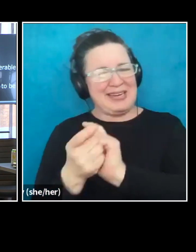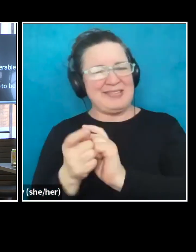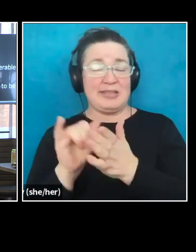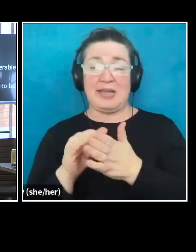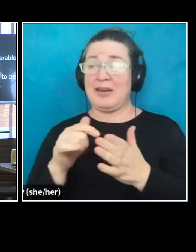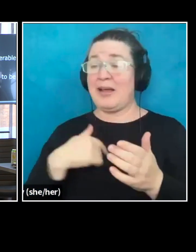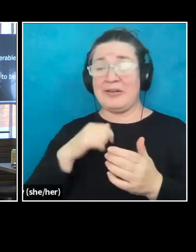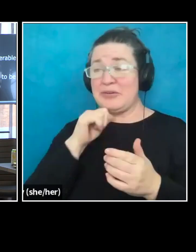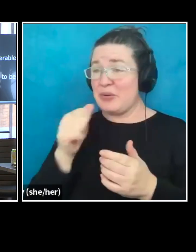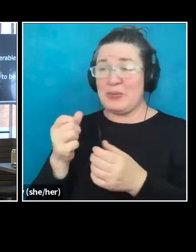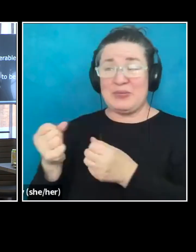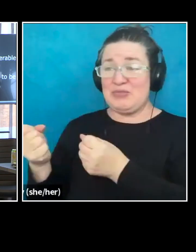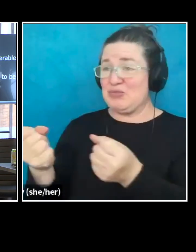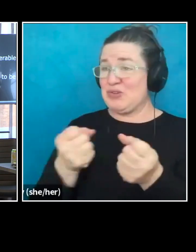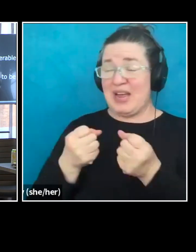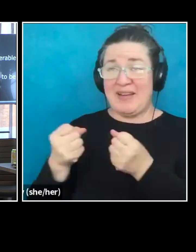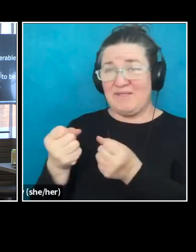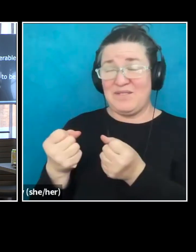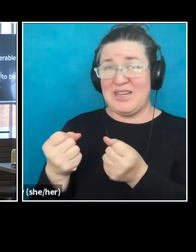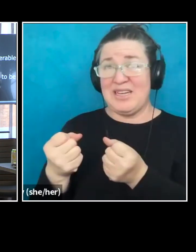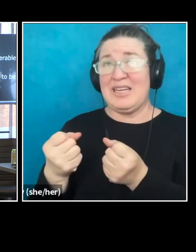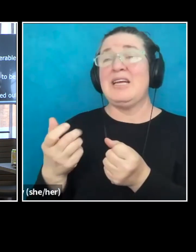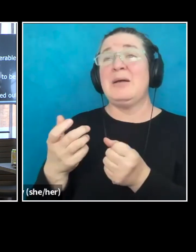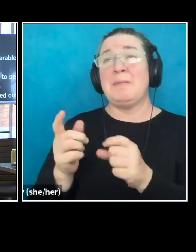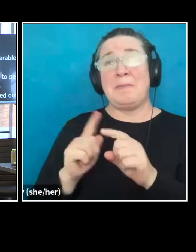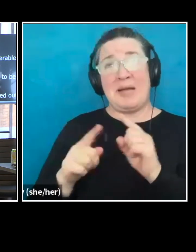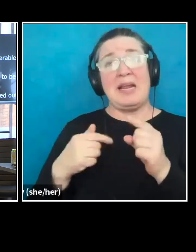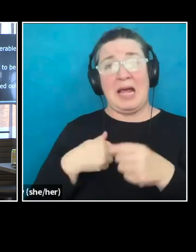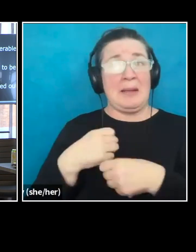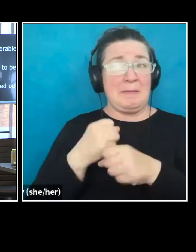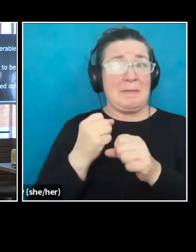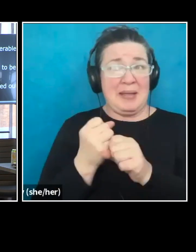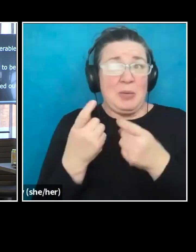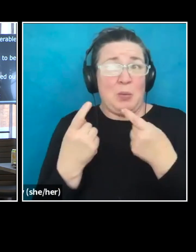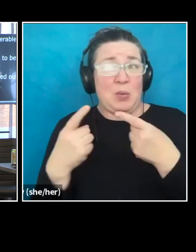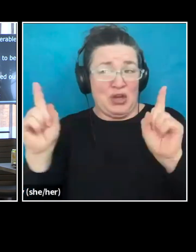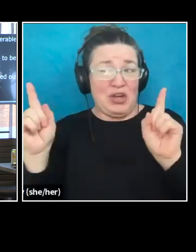environment and very car dependent environment how to make it work. Um and here's how you as as